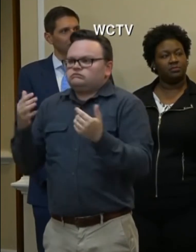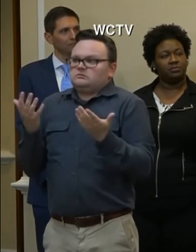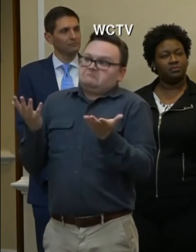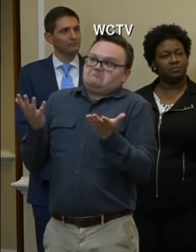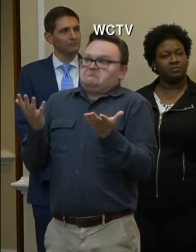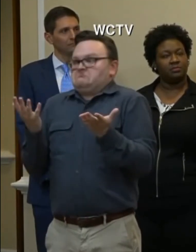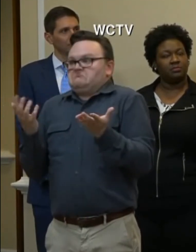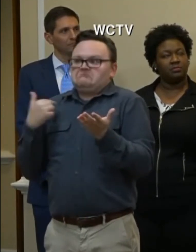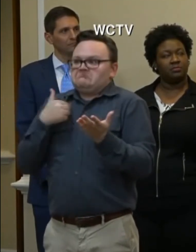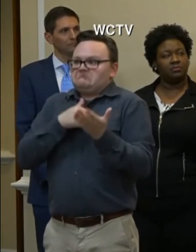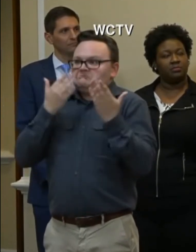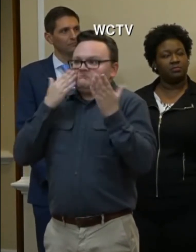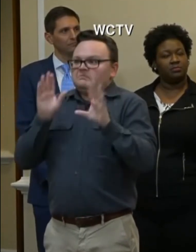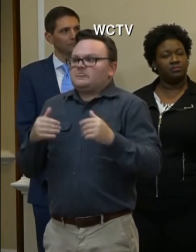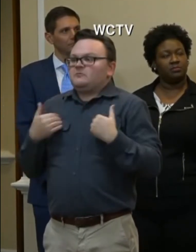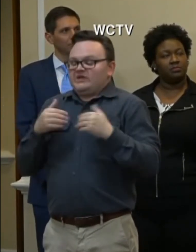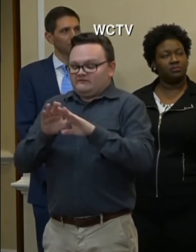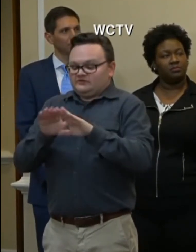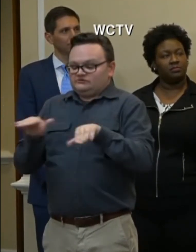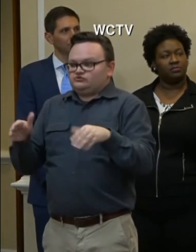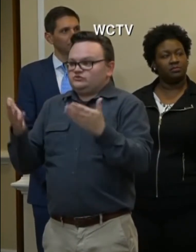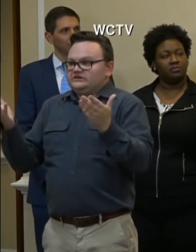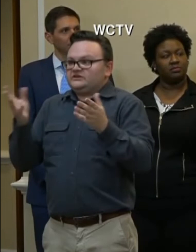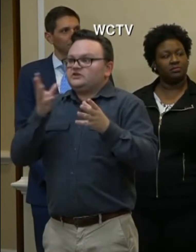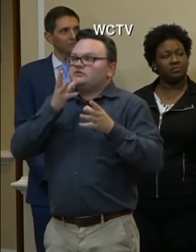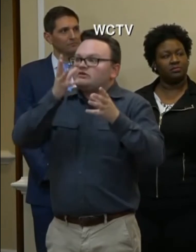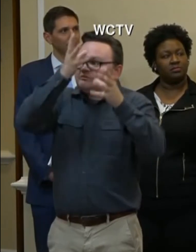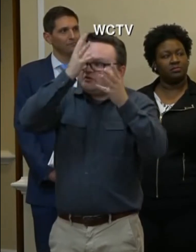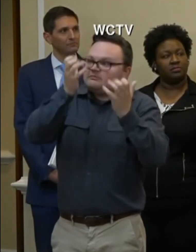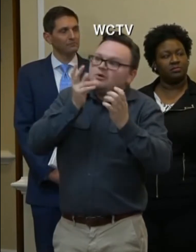who have grandparents here how do you visit what what would be the risks there